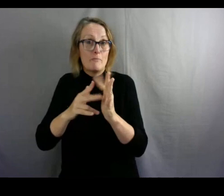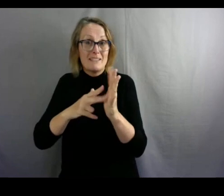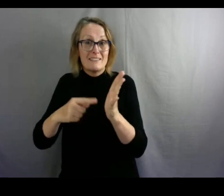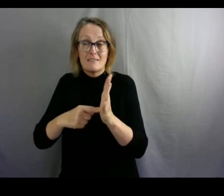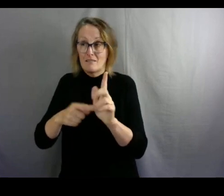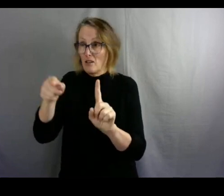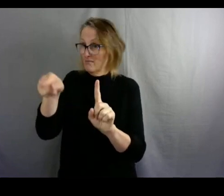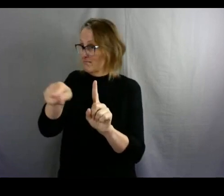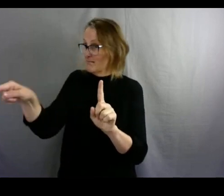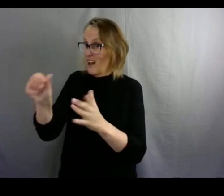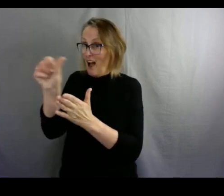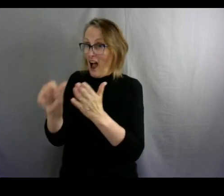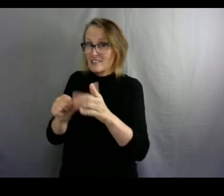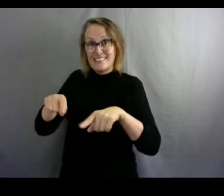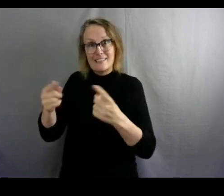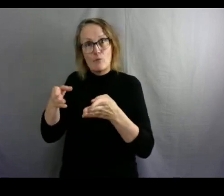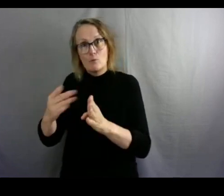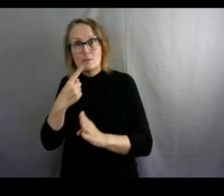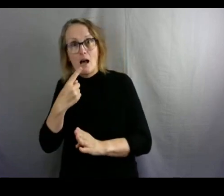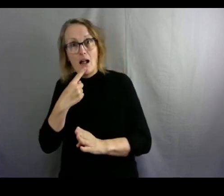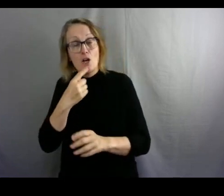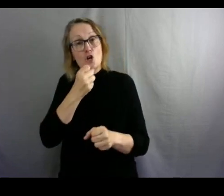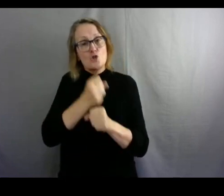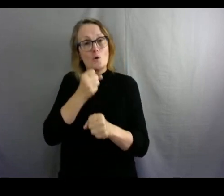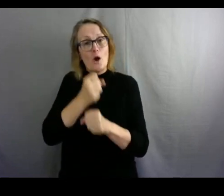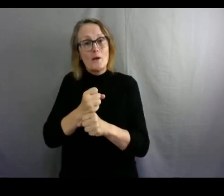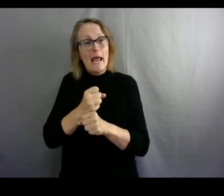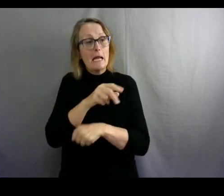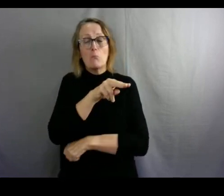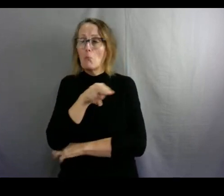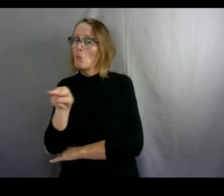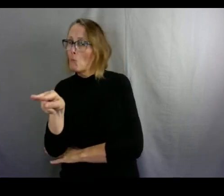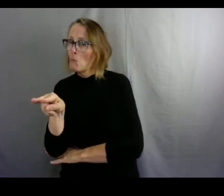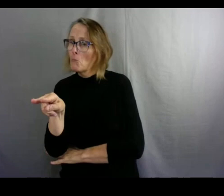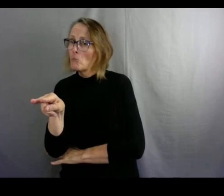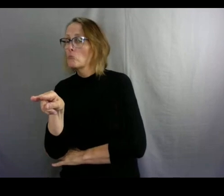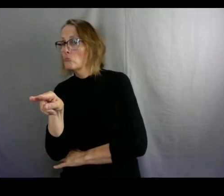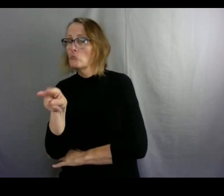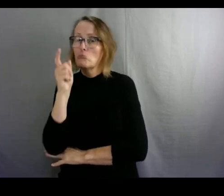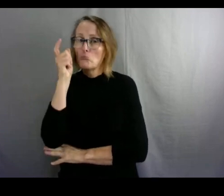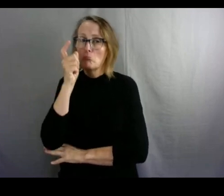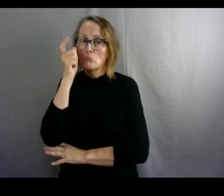And Gauguin participated, was considered and considered himself as a symbolist artist.